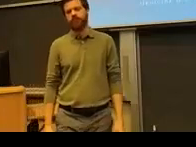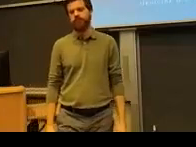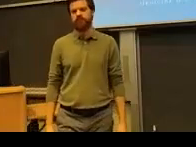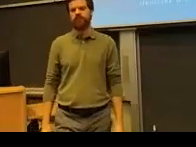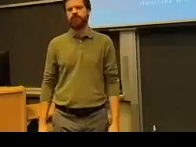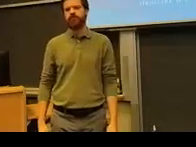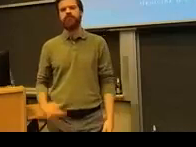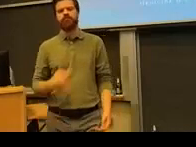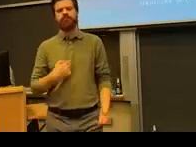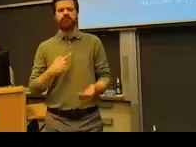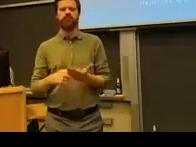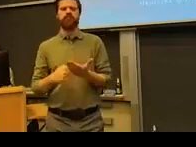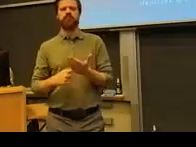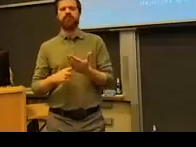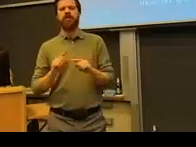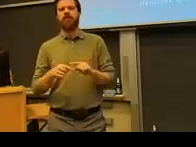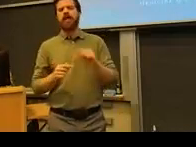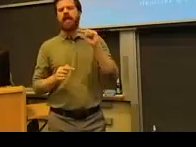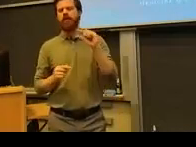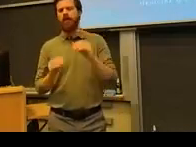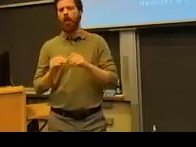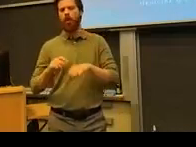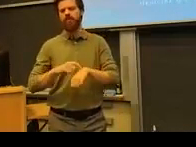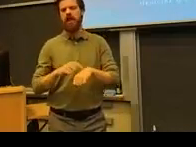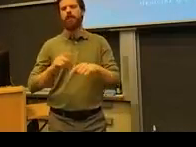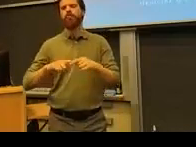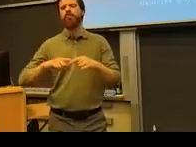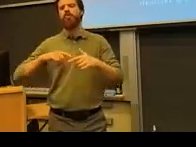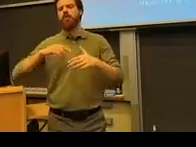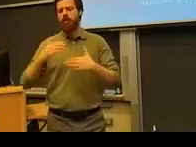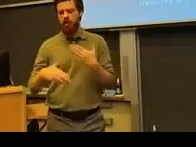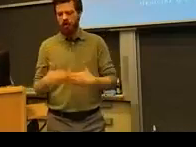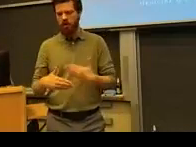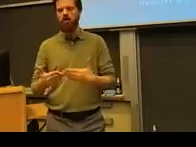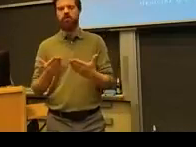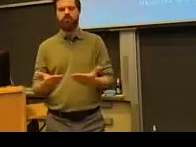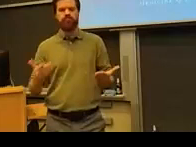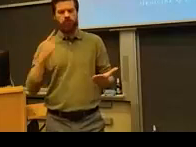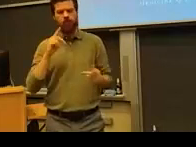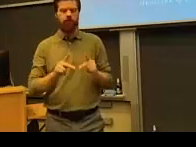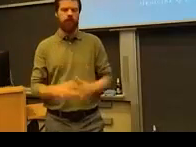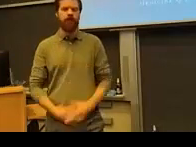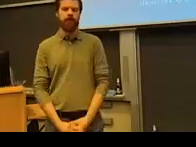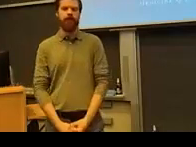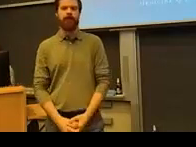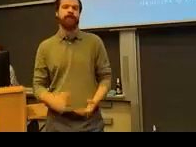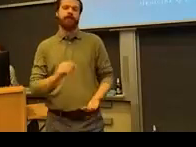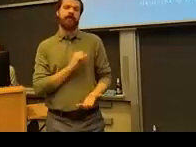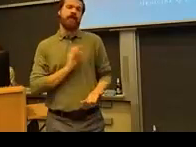time for me to to uh get stuff rolling for people and then um Staffing which I think is across the